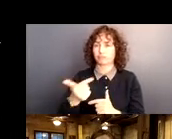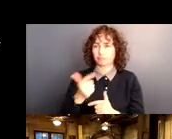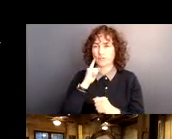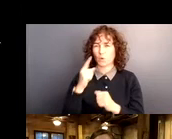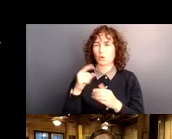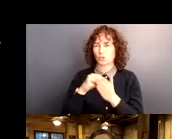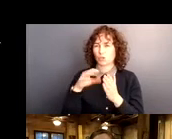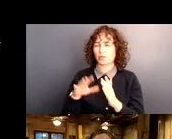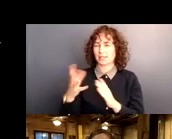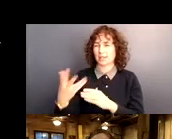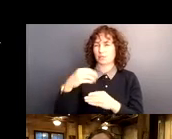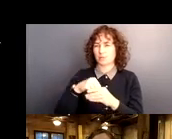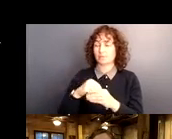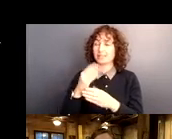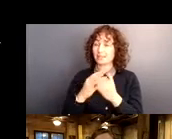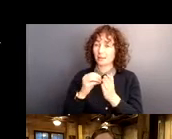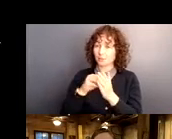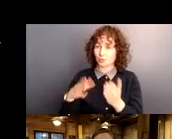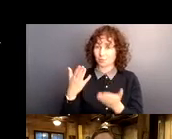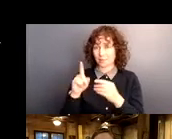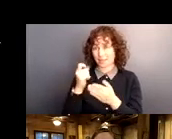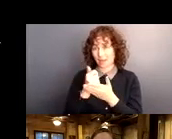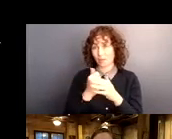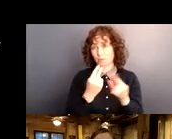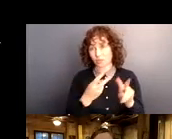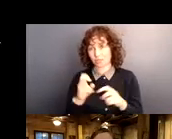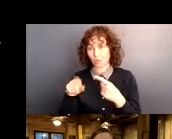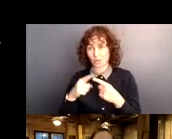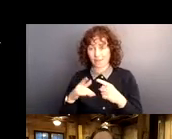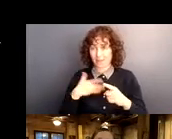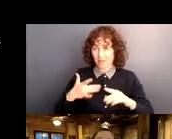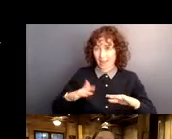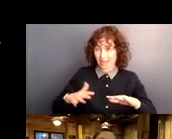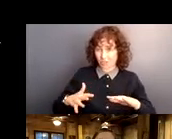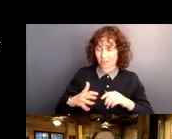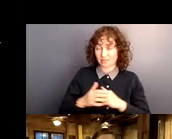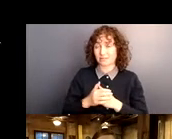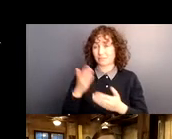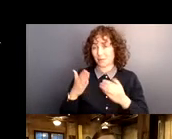Some of our students may need help transitioning when they're feeling anxious, are overstimulated